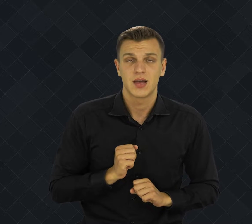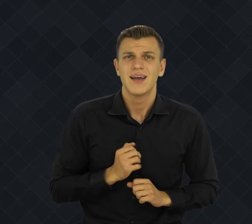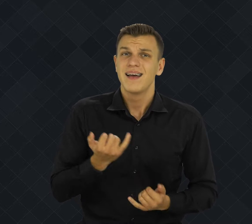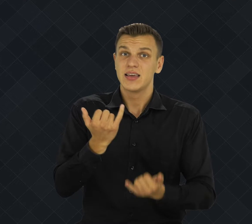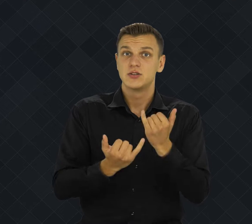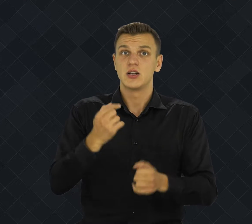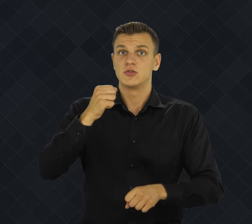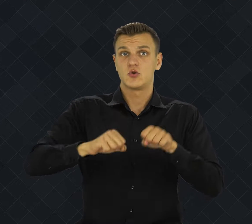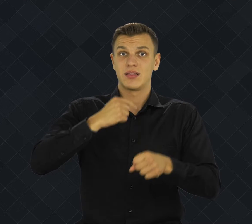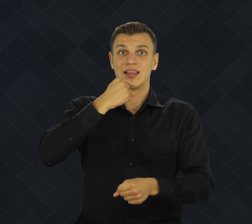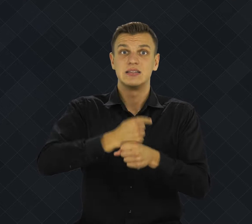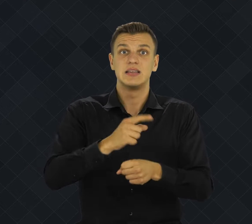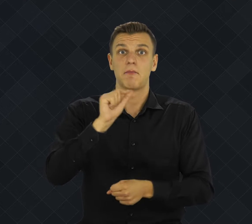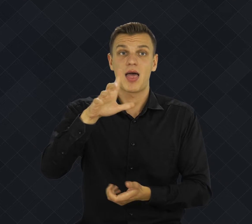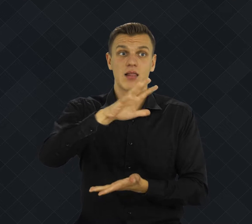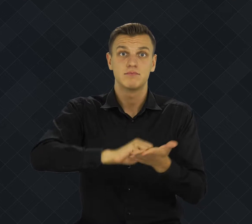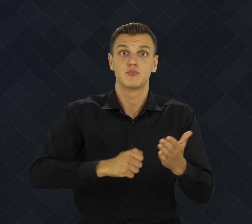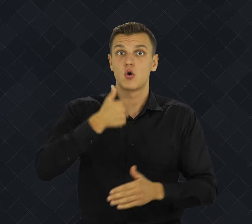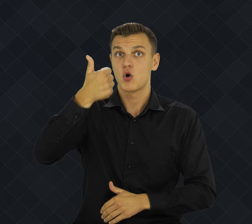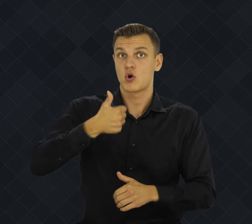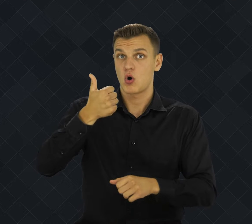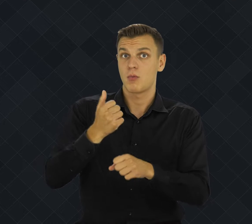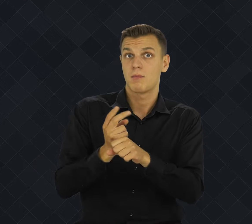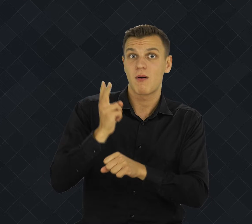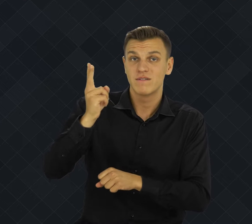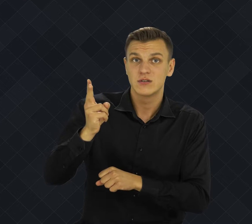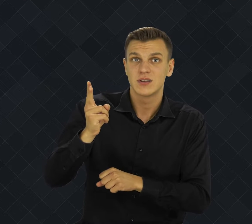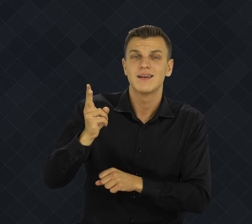If the driver's license is retained for more than a year,